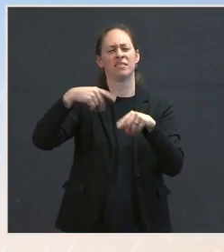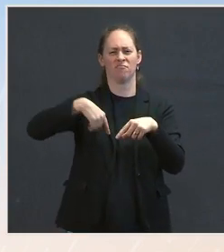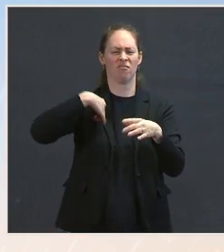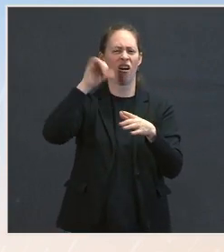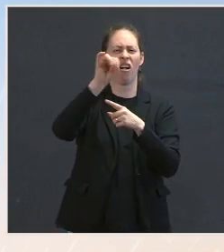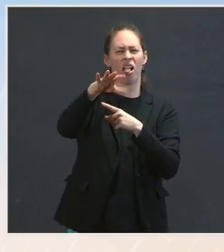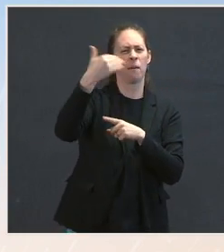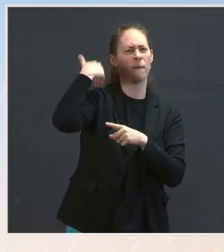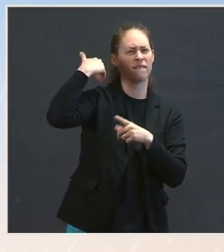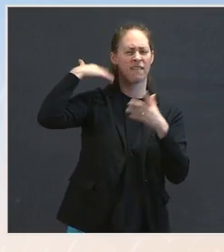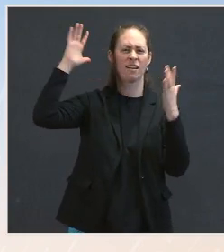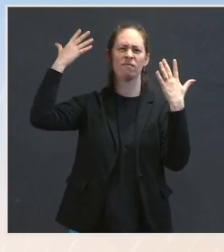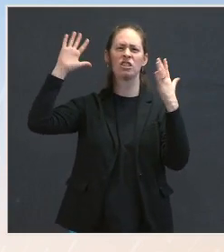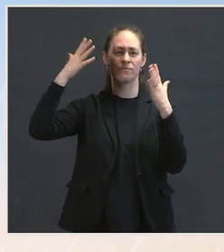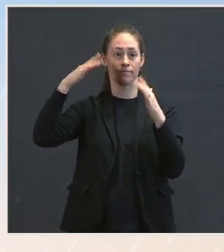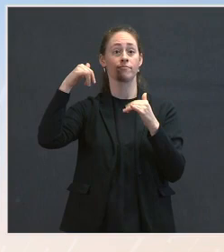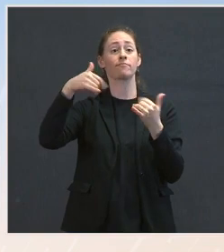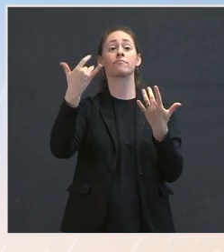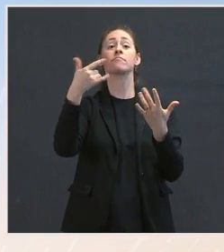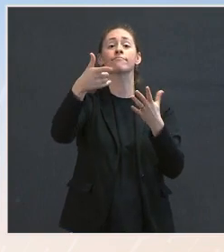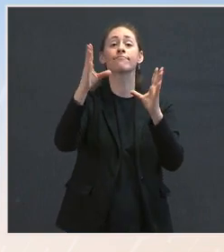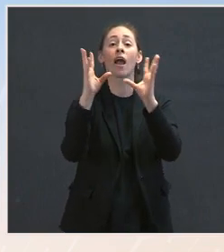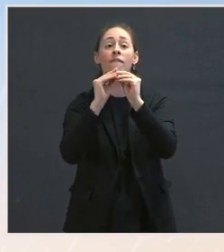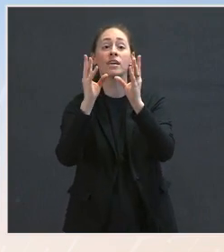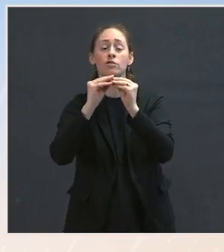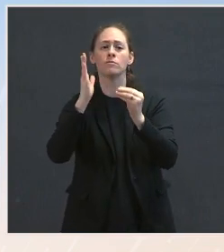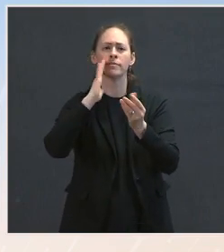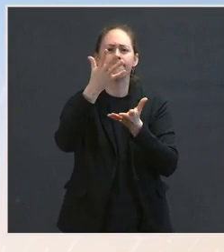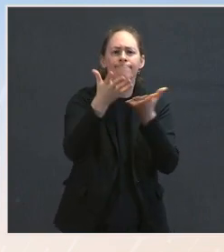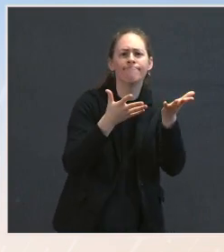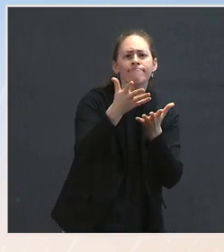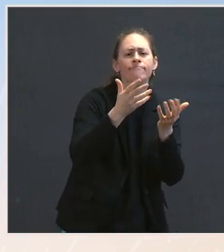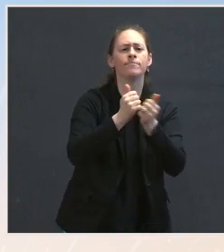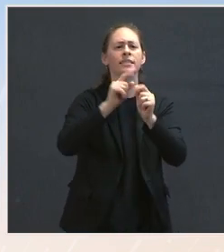with his appropriate counterparts. The President will be engaged with his appropriate counterparts.